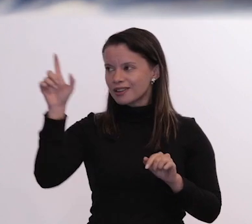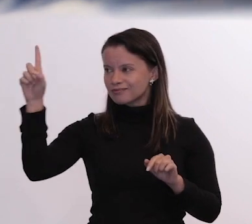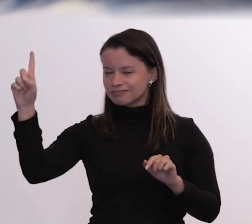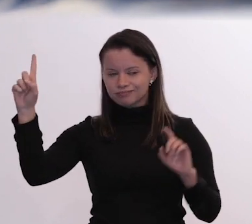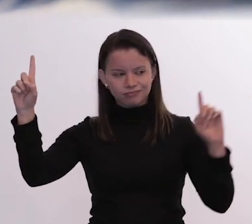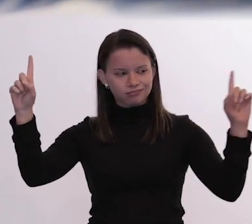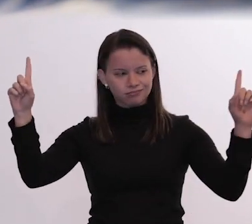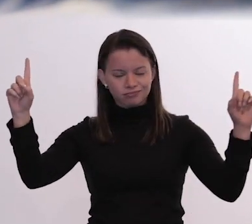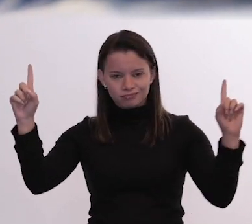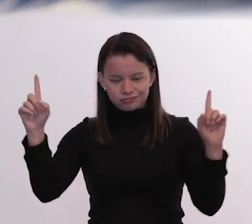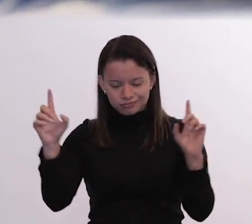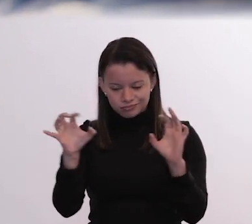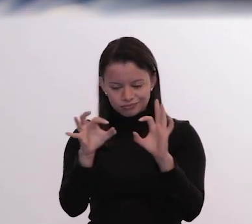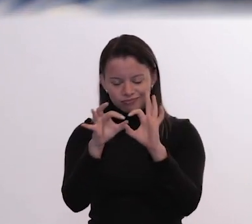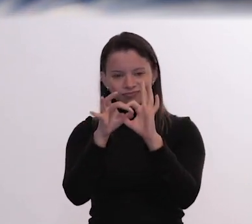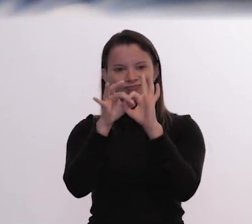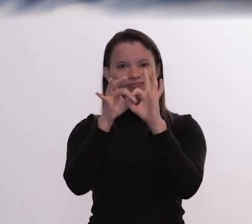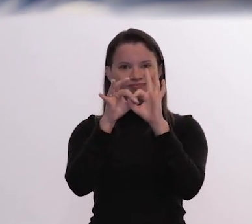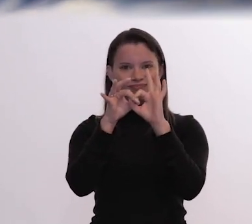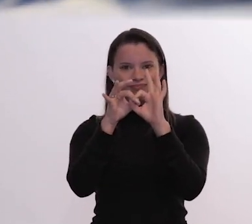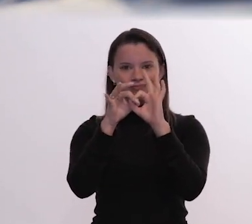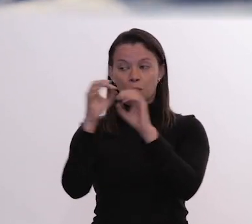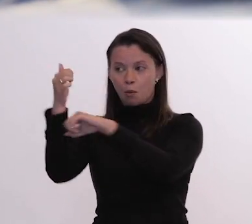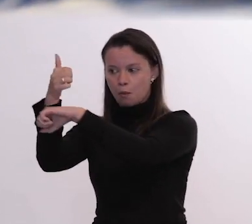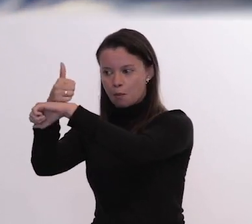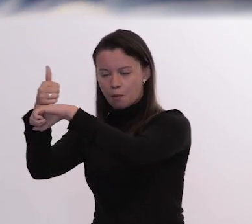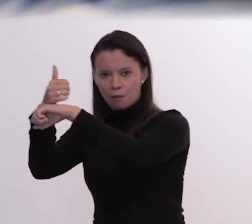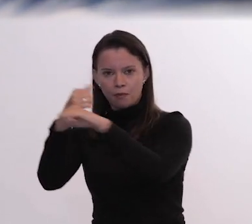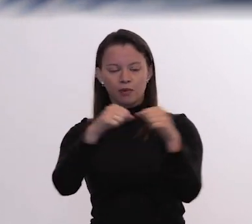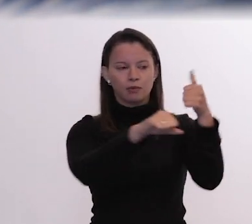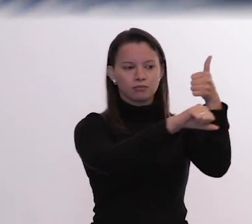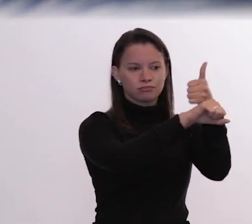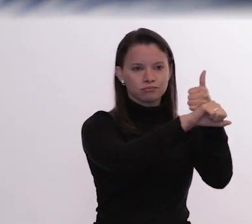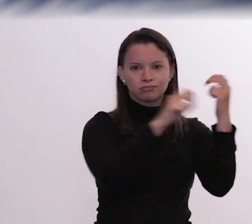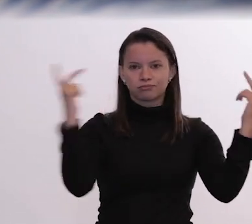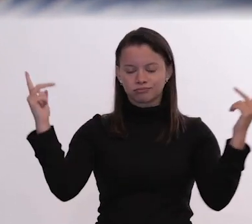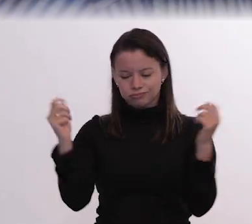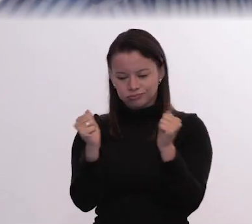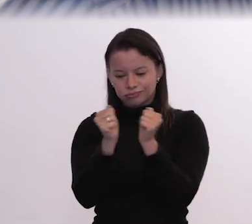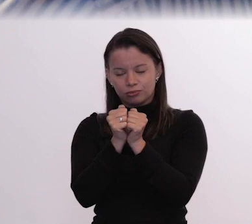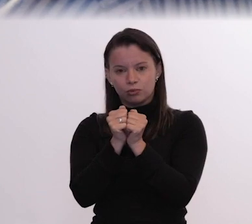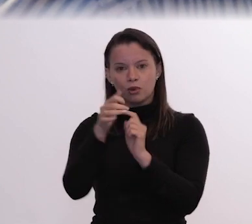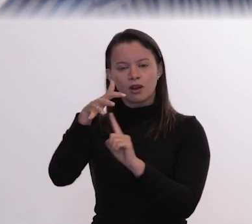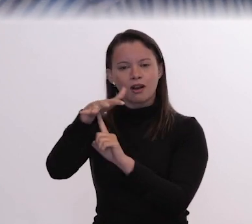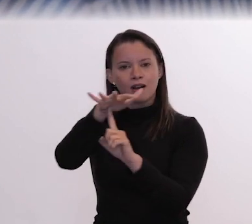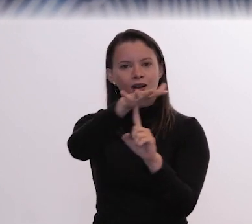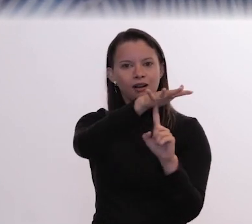take up the cause of parks and green areas, not as an ecological and abstract thing,